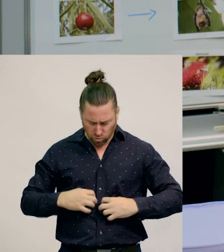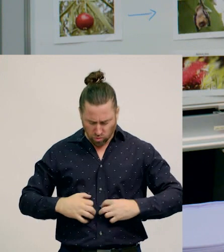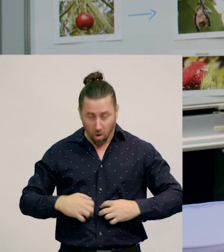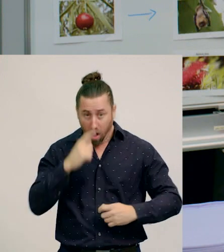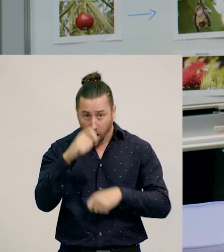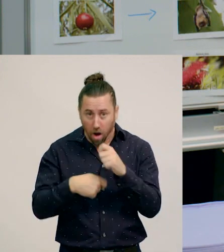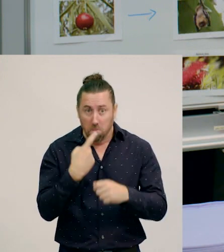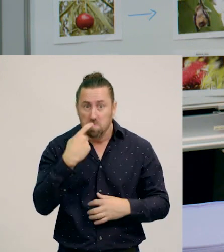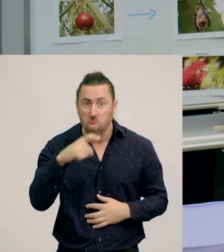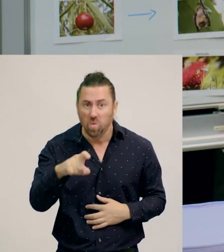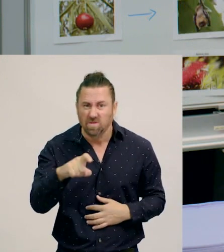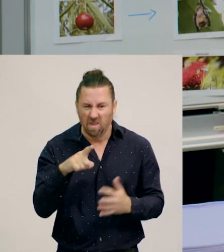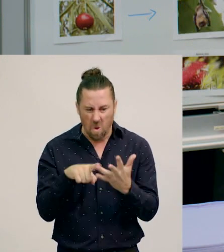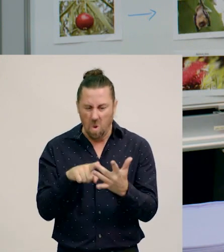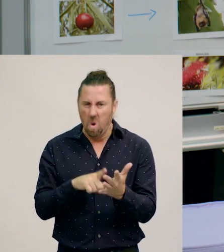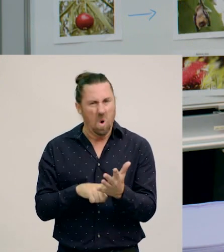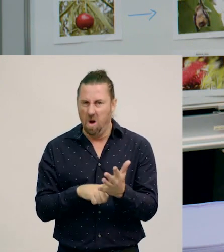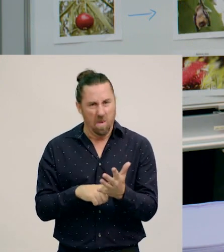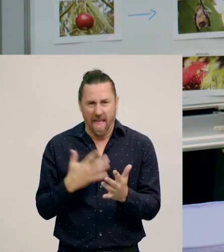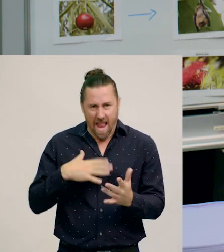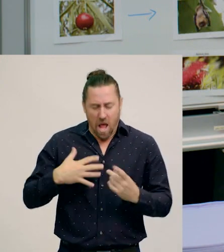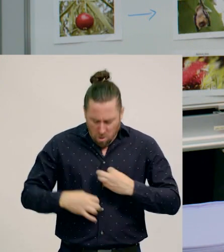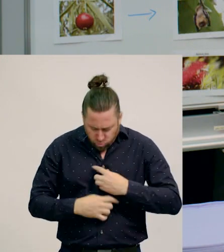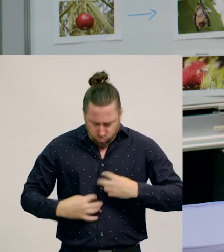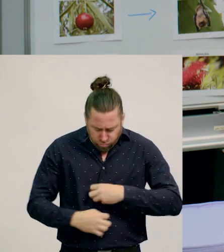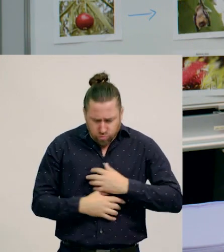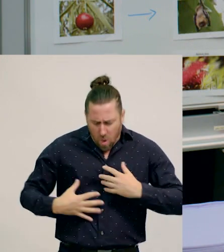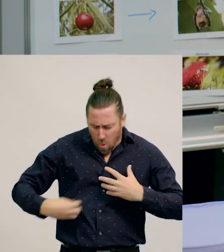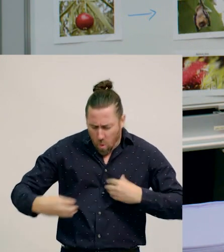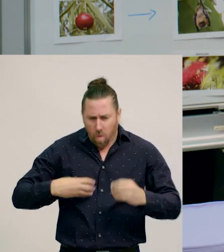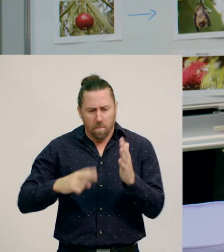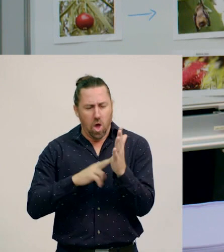It has to work hard to break down the toxins, and absorb the nutrients from the leaves.